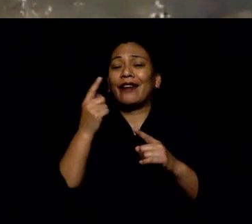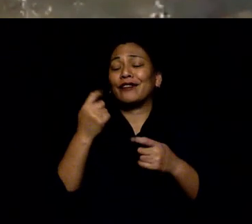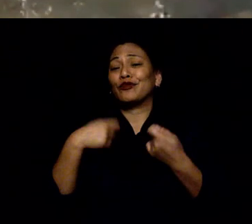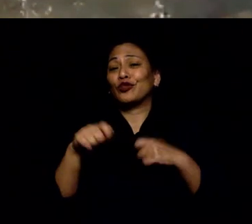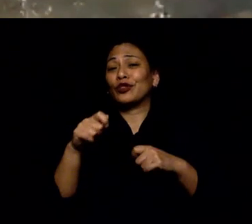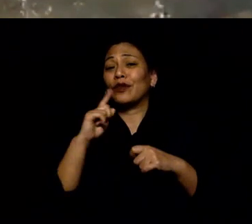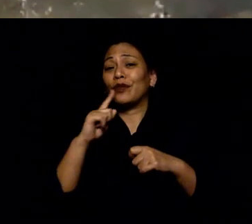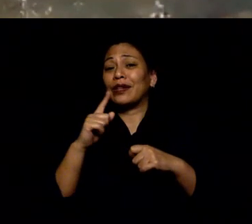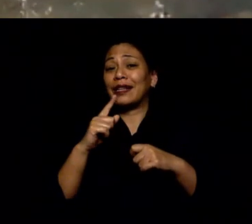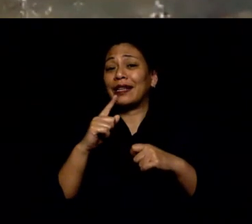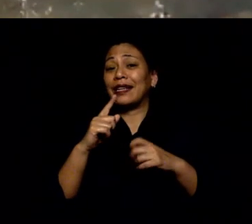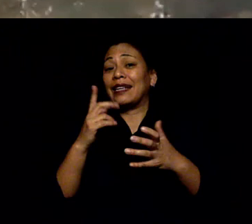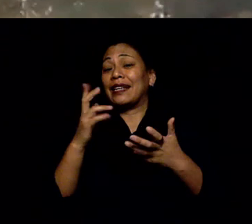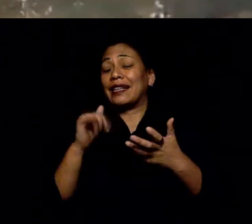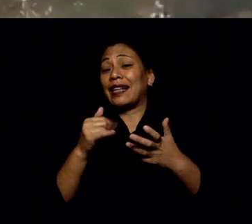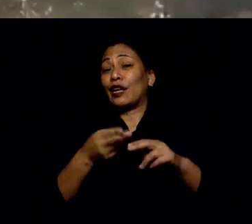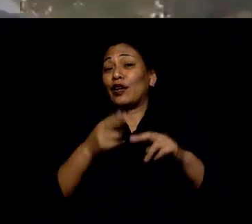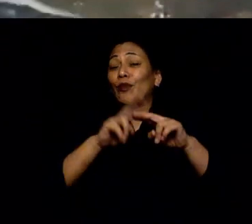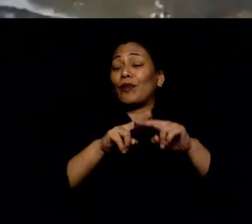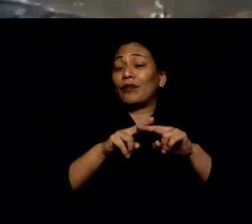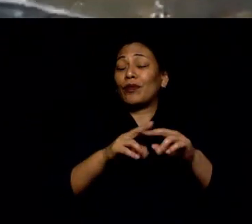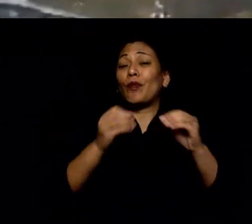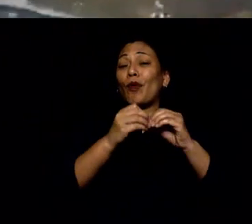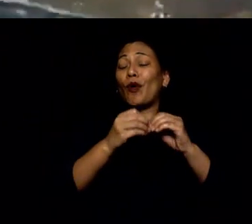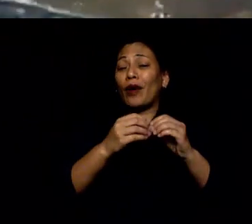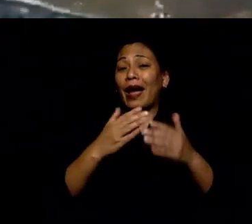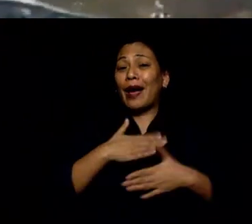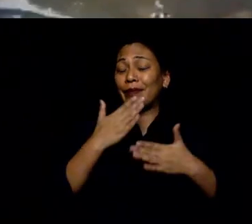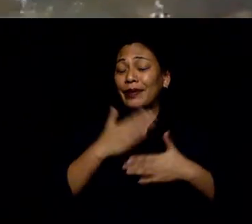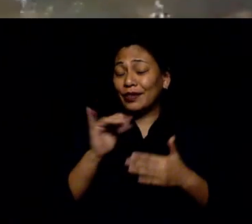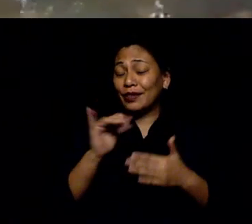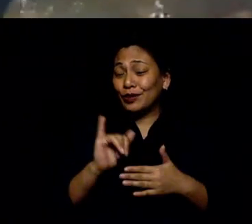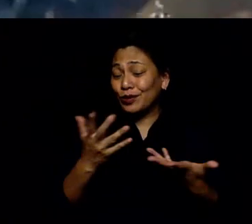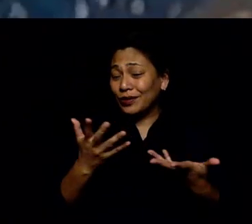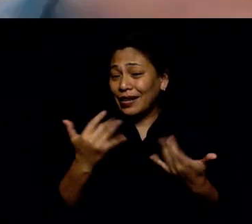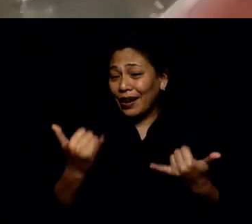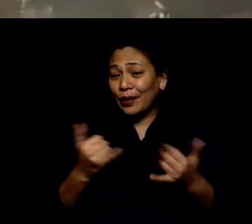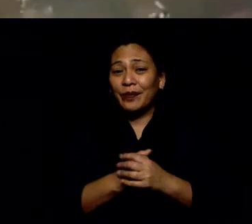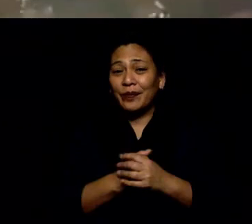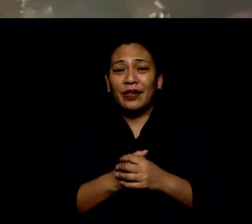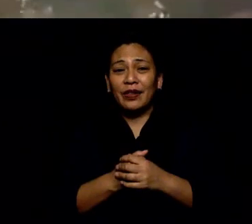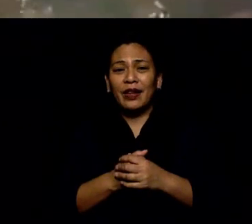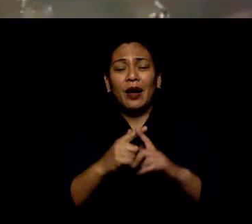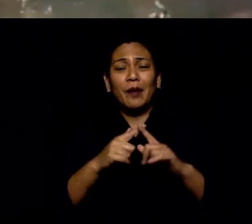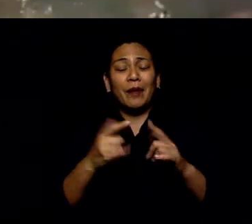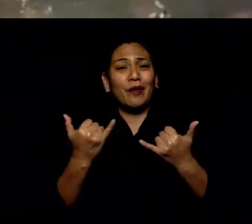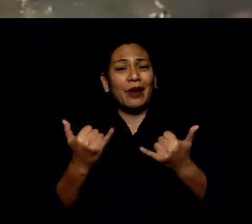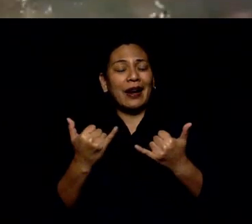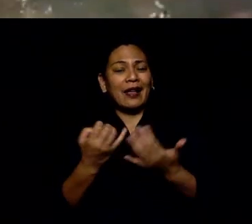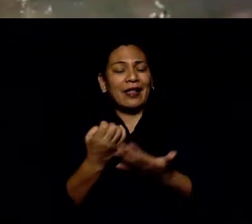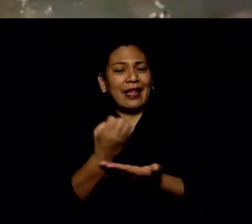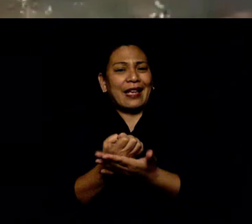of that, because of that time. Right now, the economy is very much, much too much to the